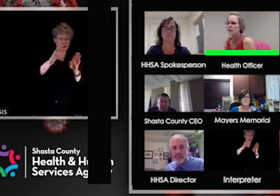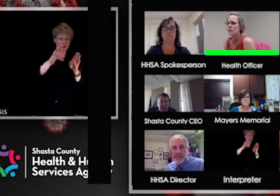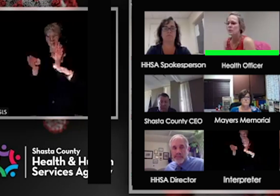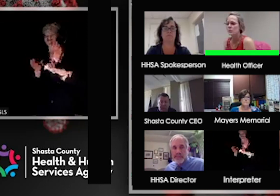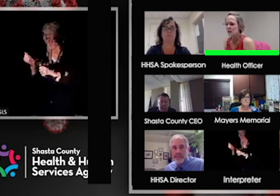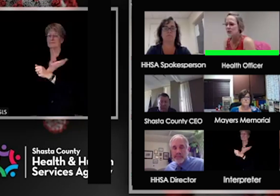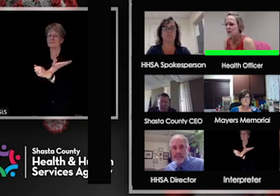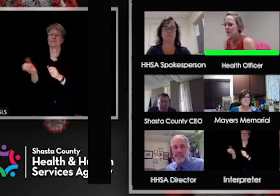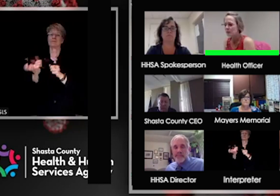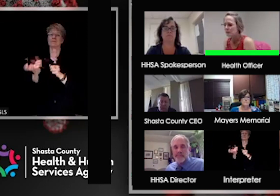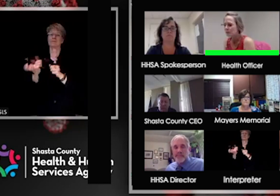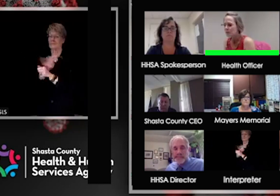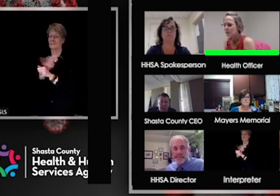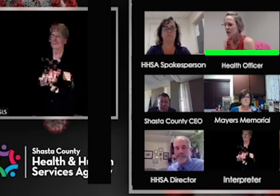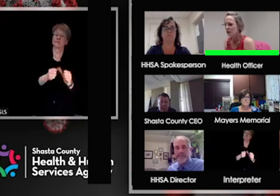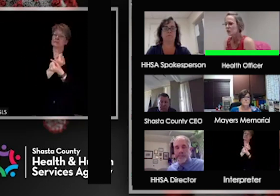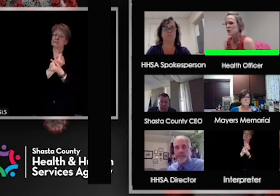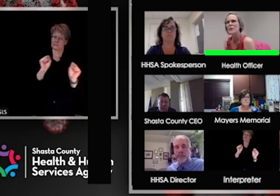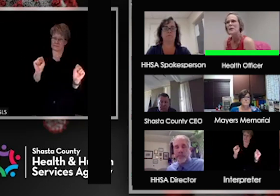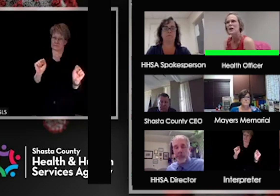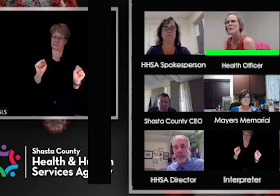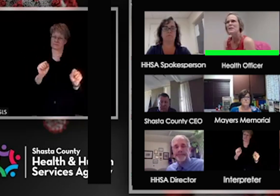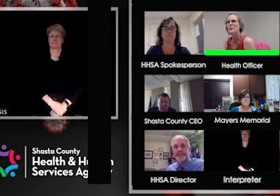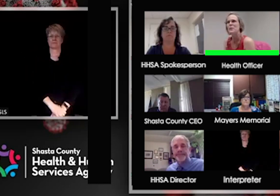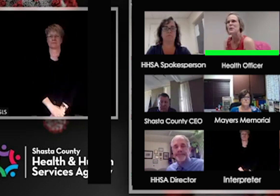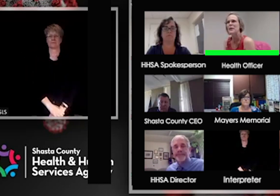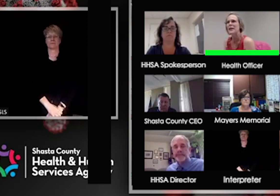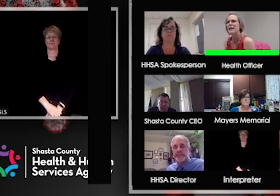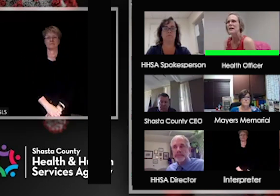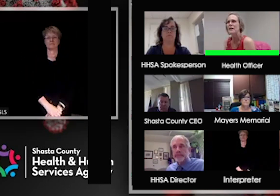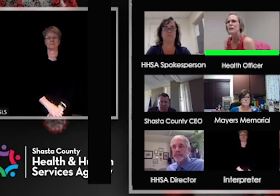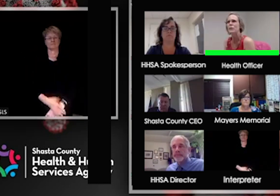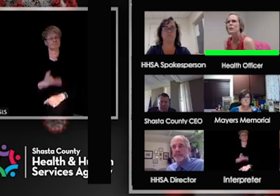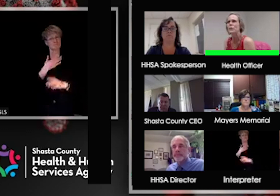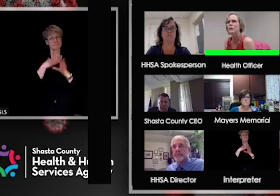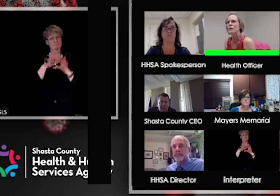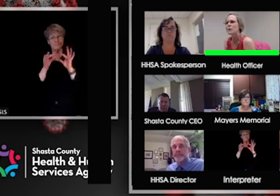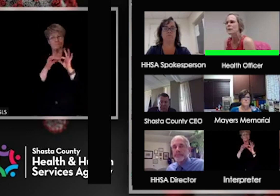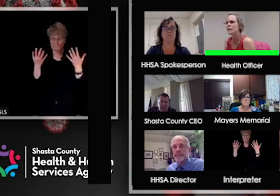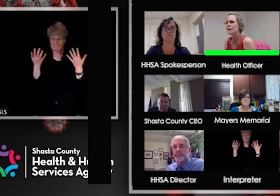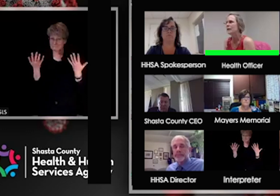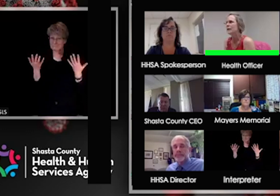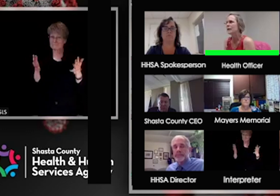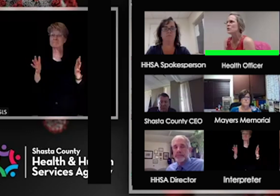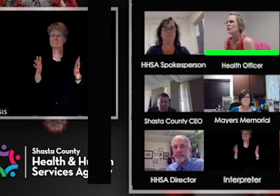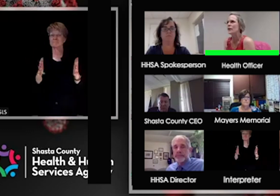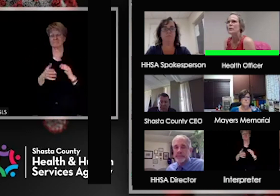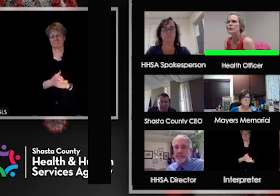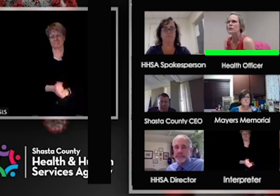manner as we can. So, those are my comments this morning and I’m open to answering any